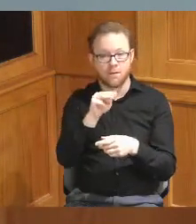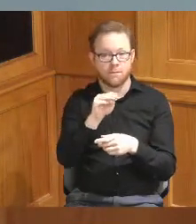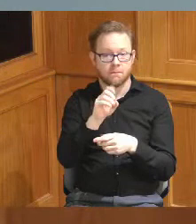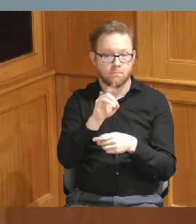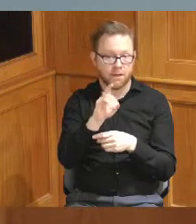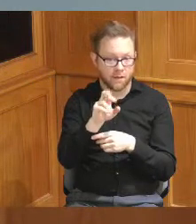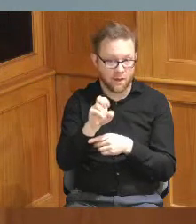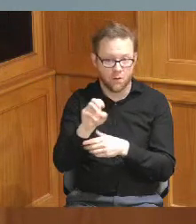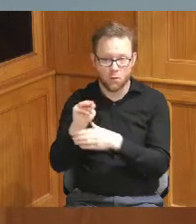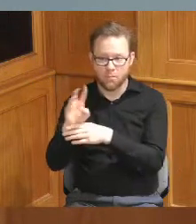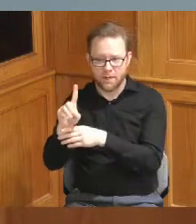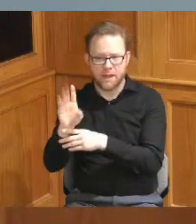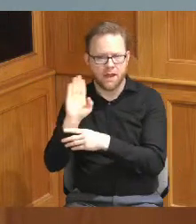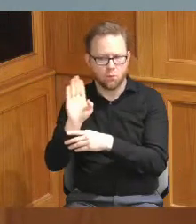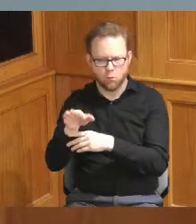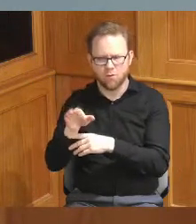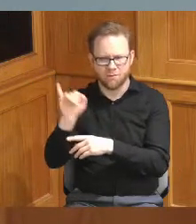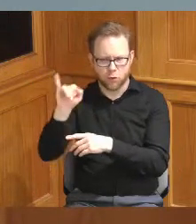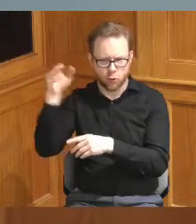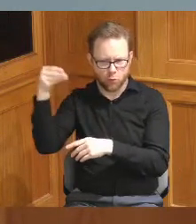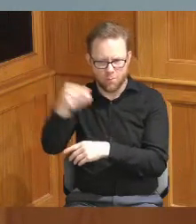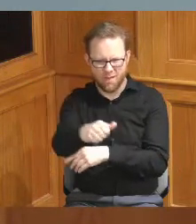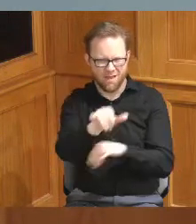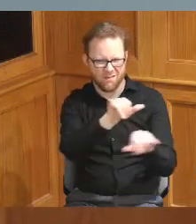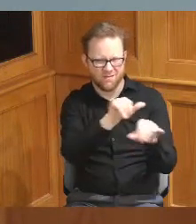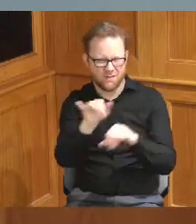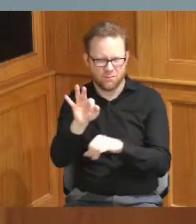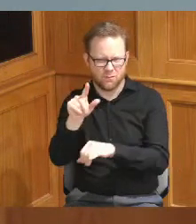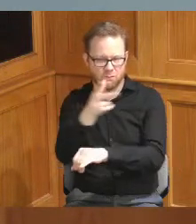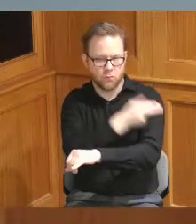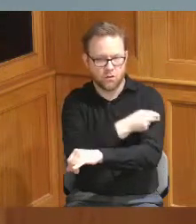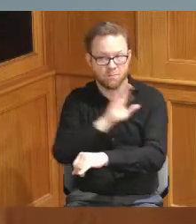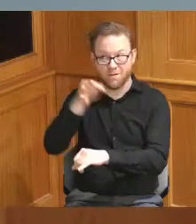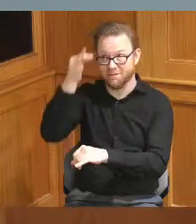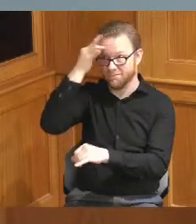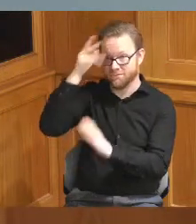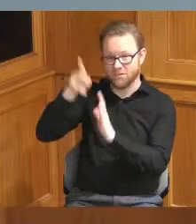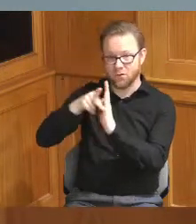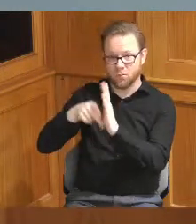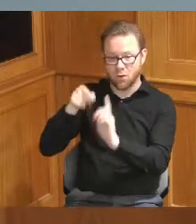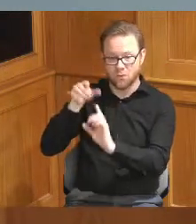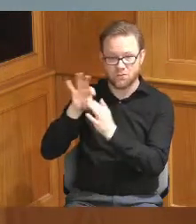shot but I think time will have to tell on what federal policies are around future vaccinations